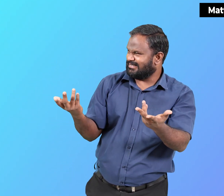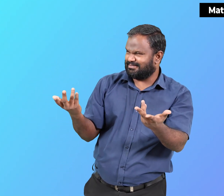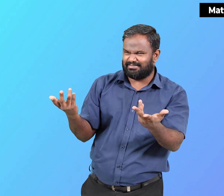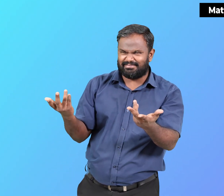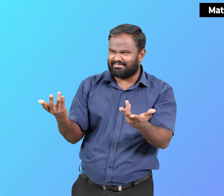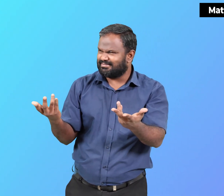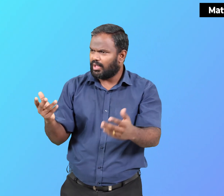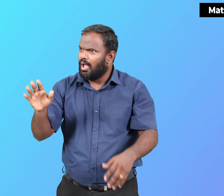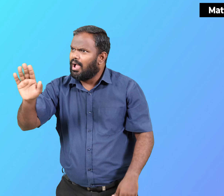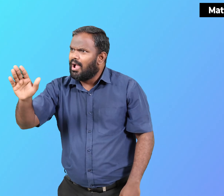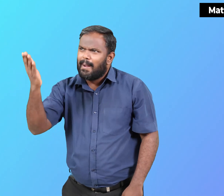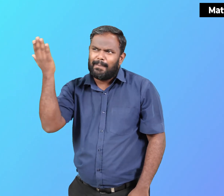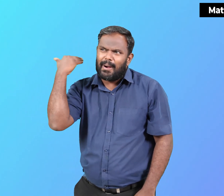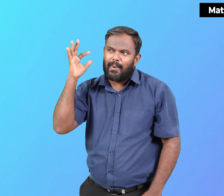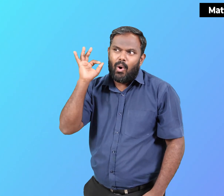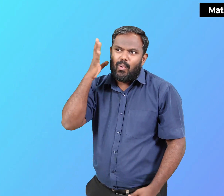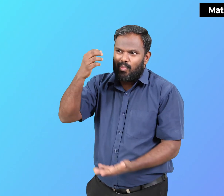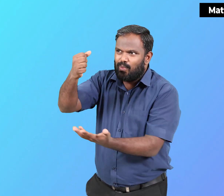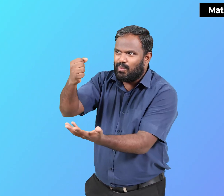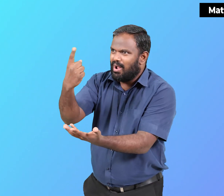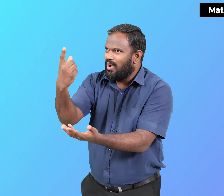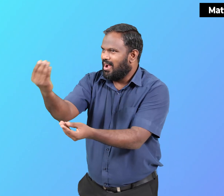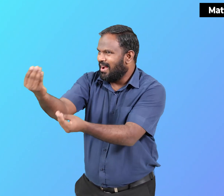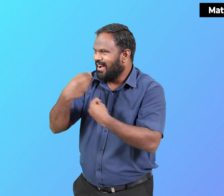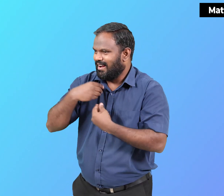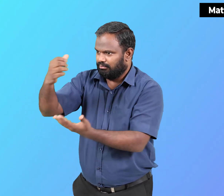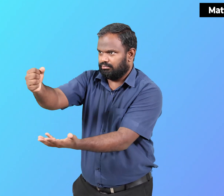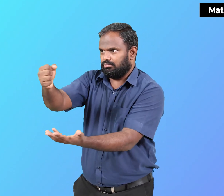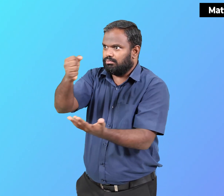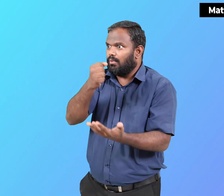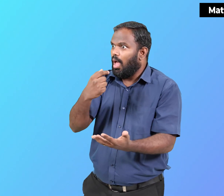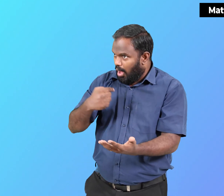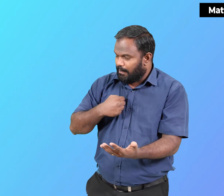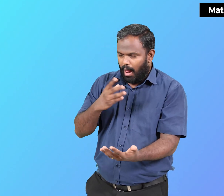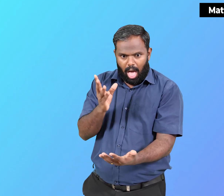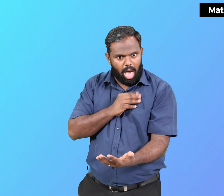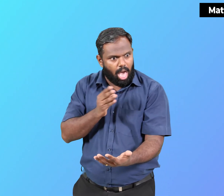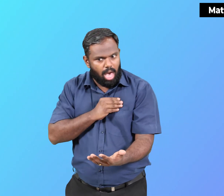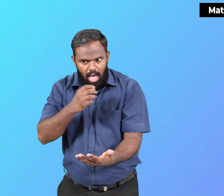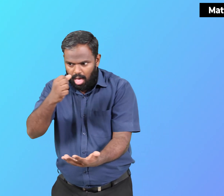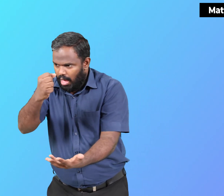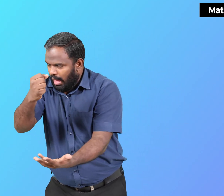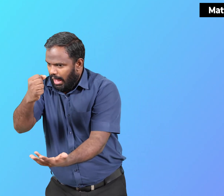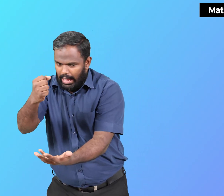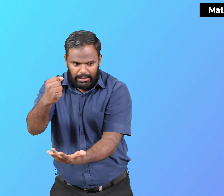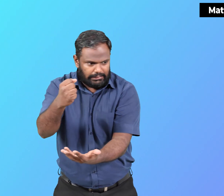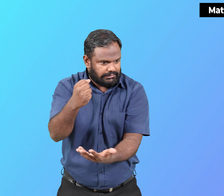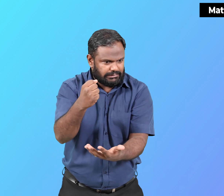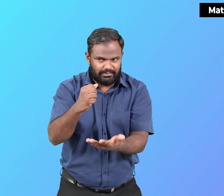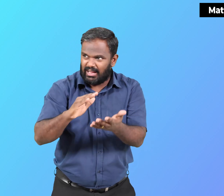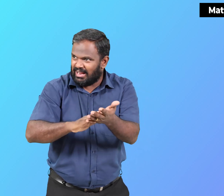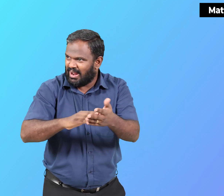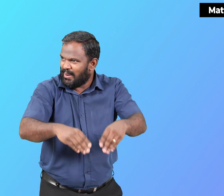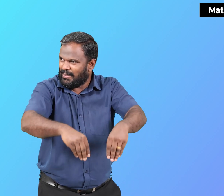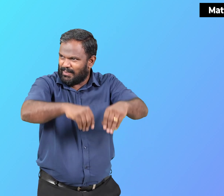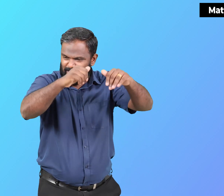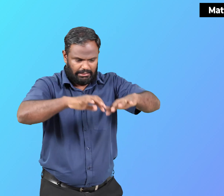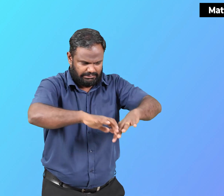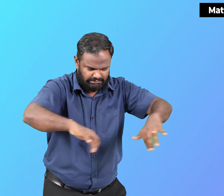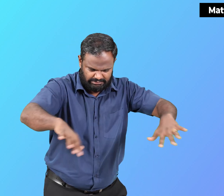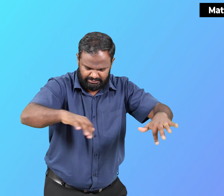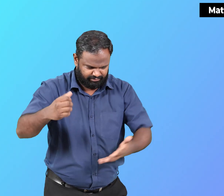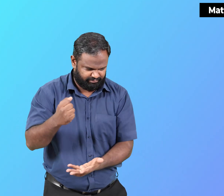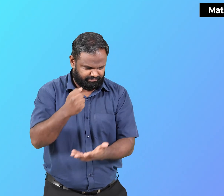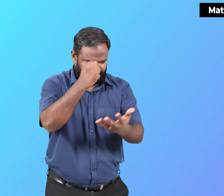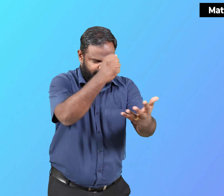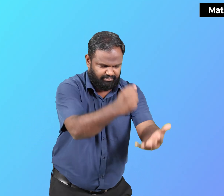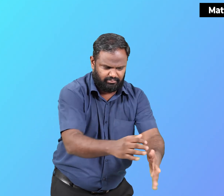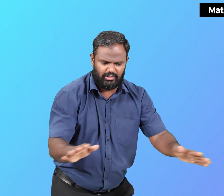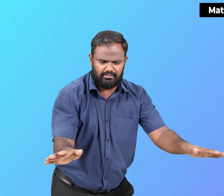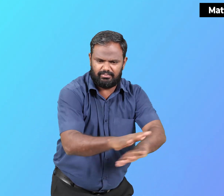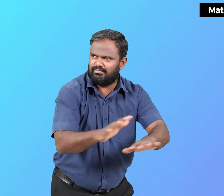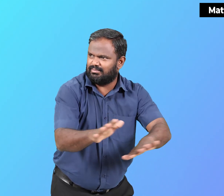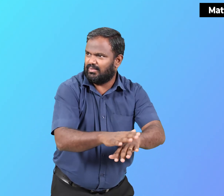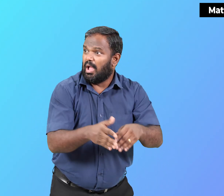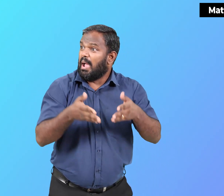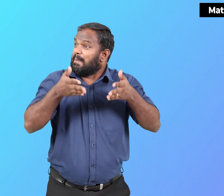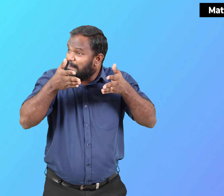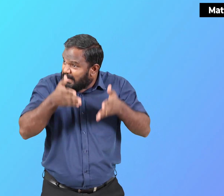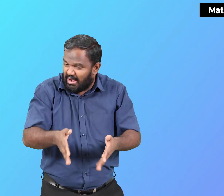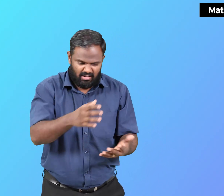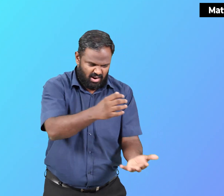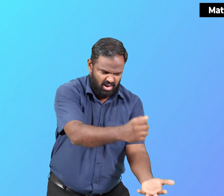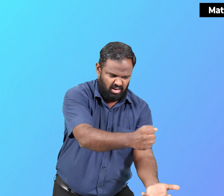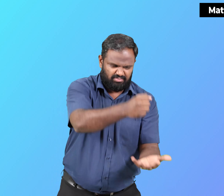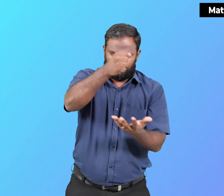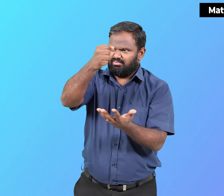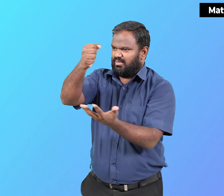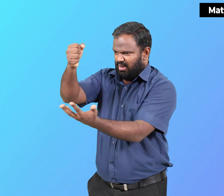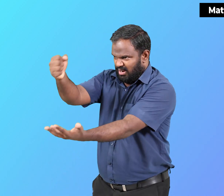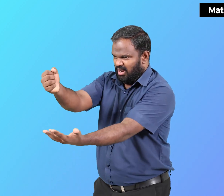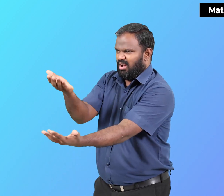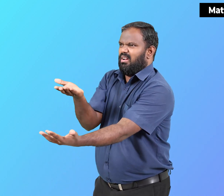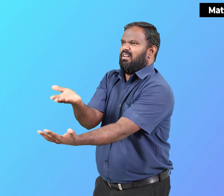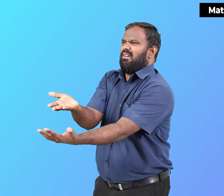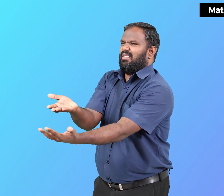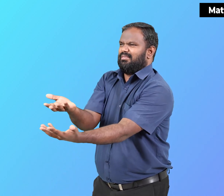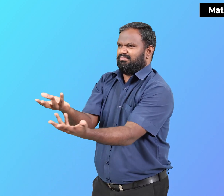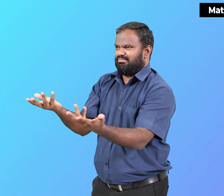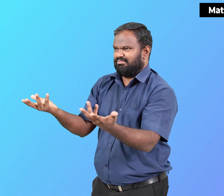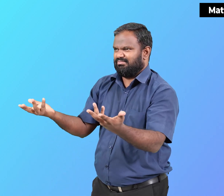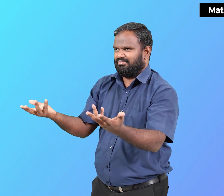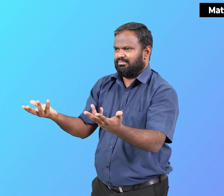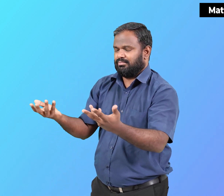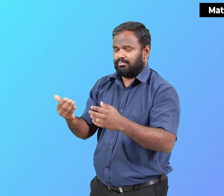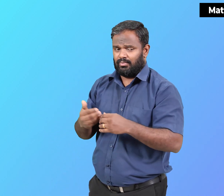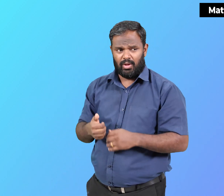So I was afraid. I went and hid your money in the ground. Here is the one bag of money you gave me.’